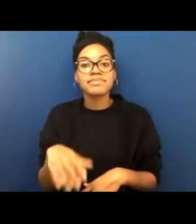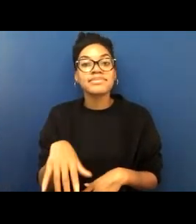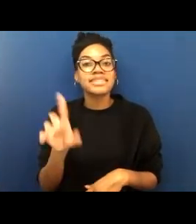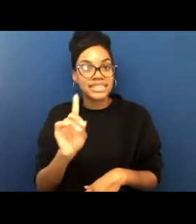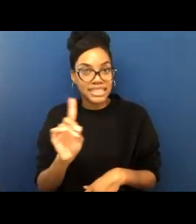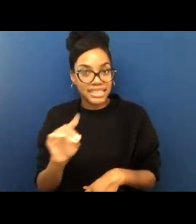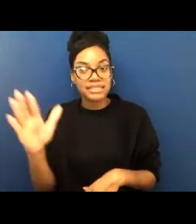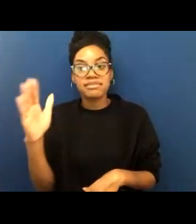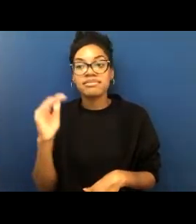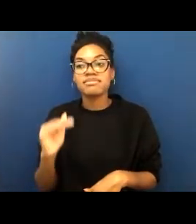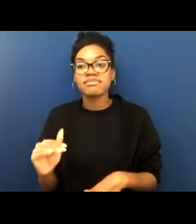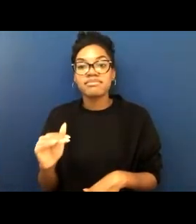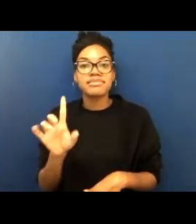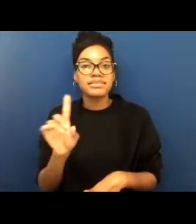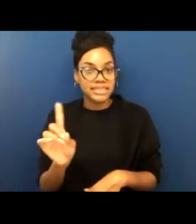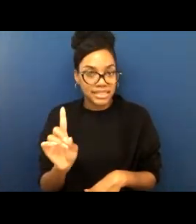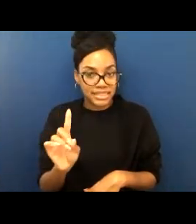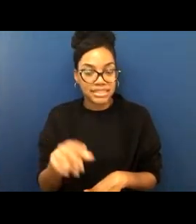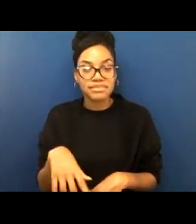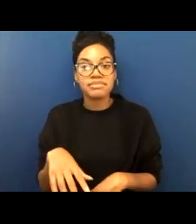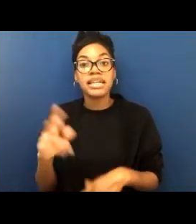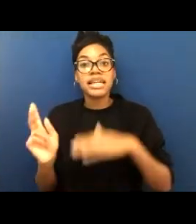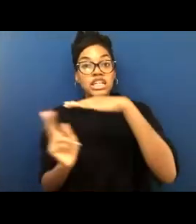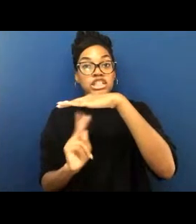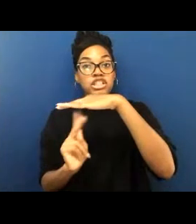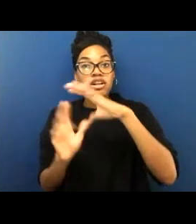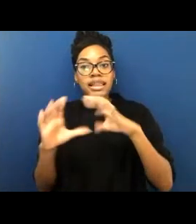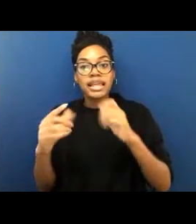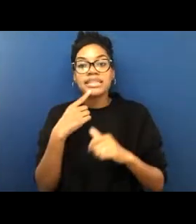And the kindergarten class thinks B, that bigger must be older.